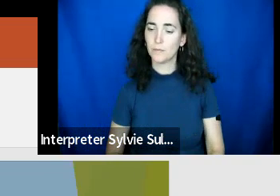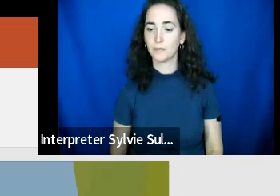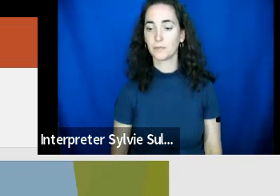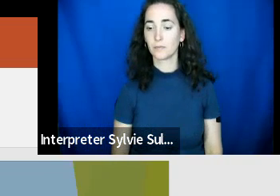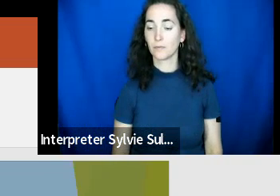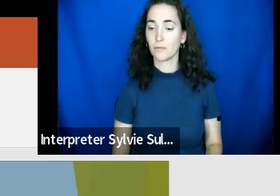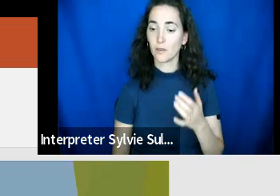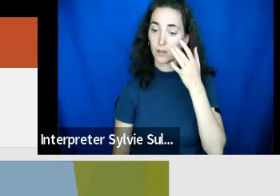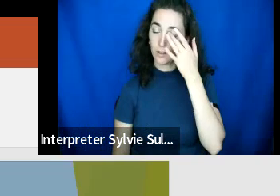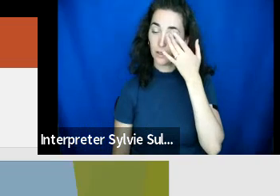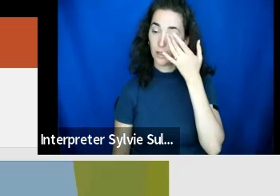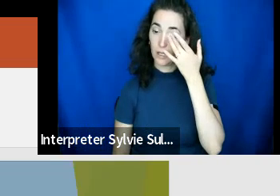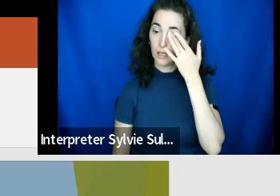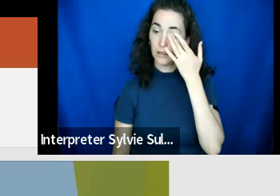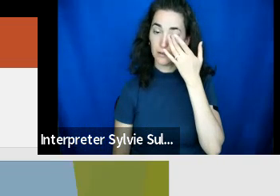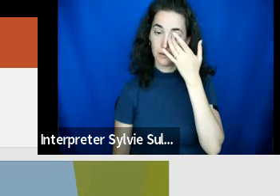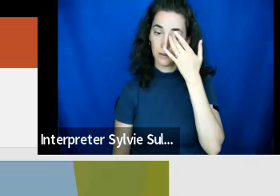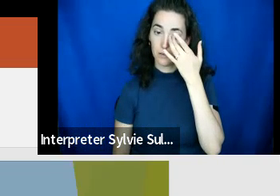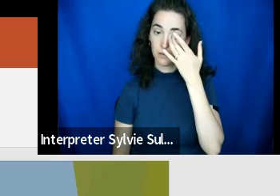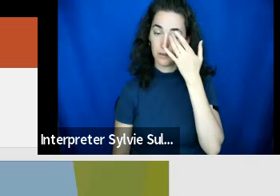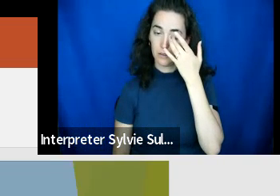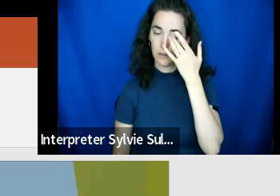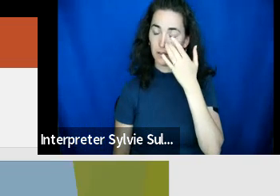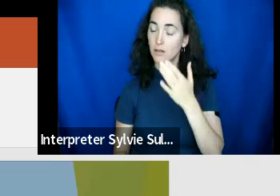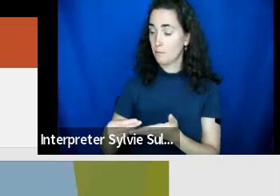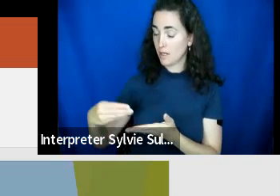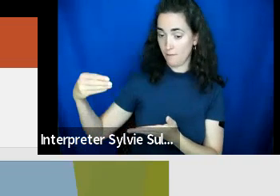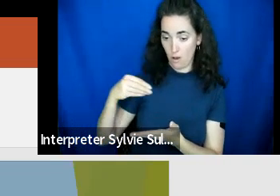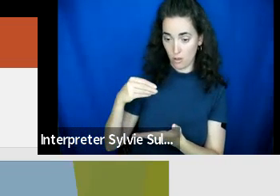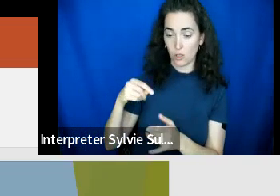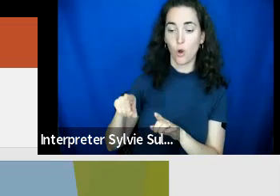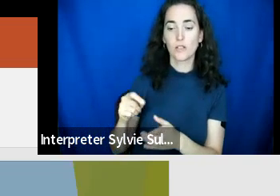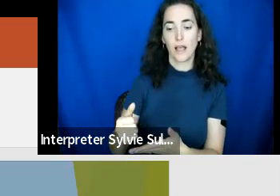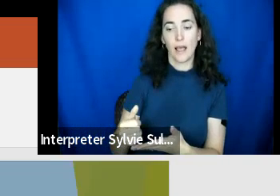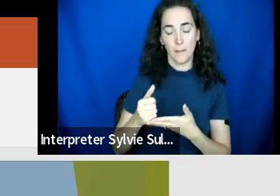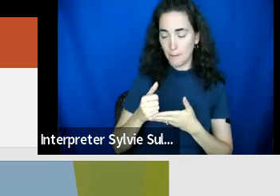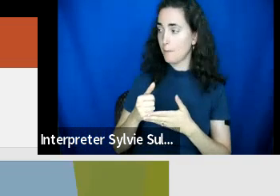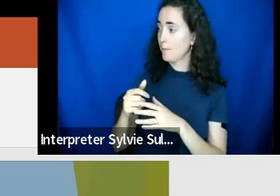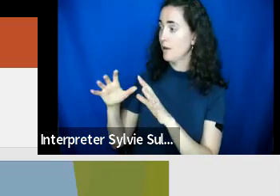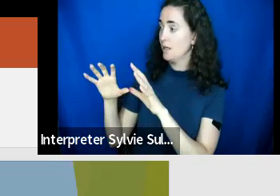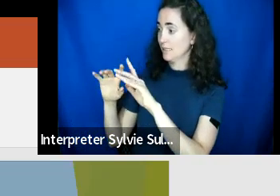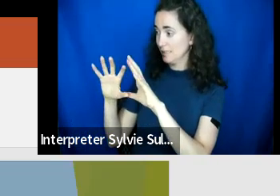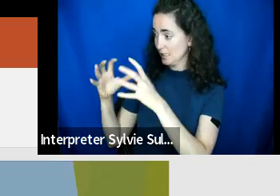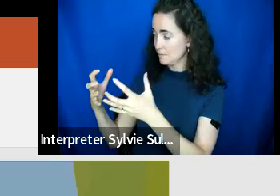The funding. We have also allows us to engage with that team to work on a therapeutic respite. model.